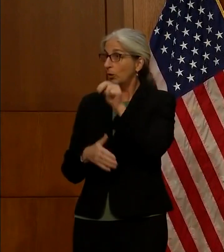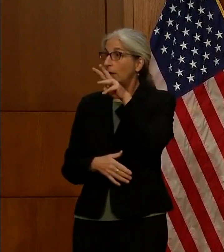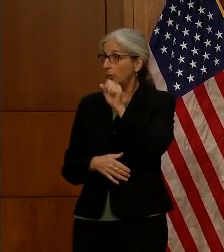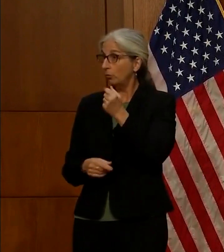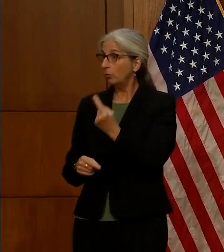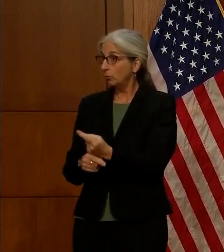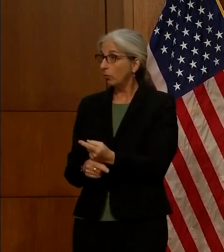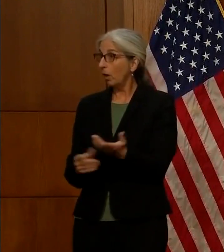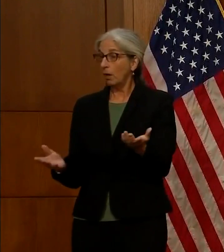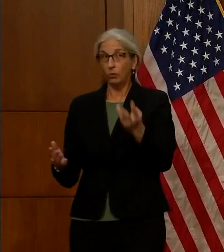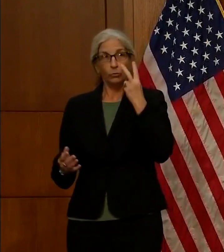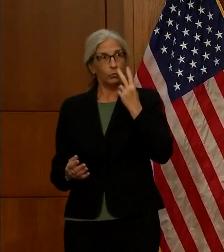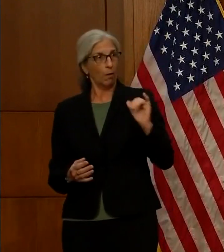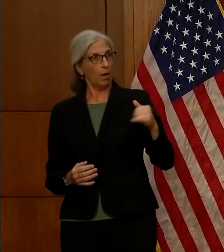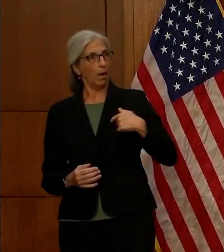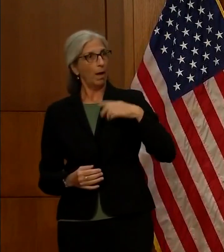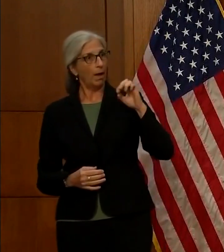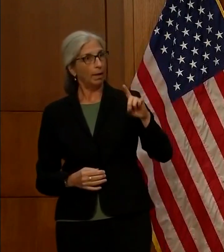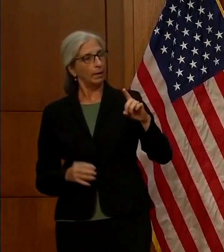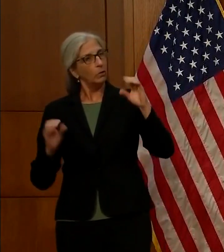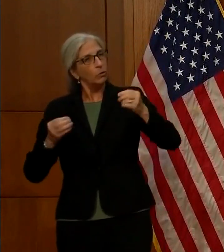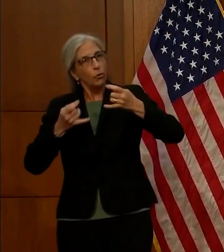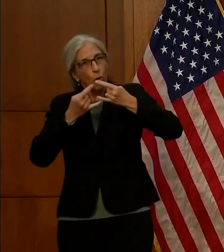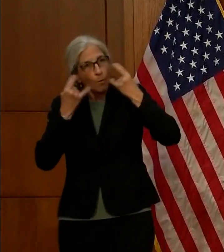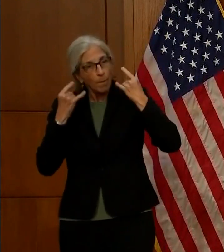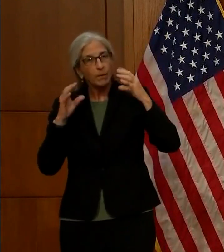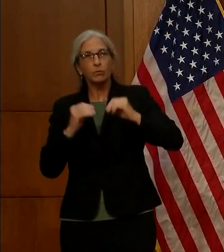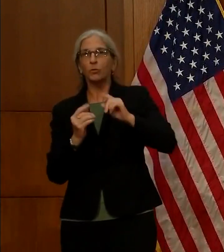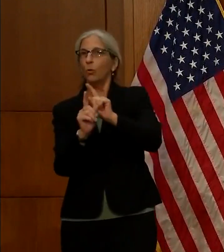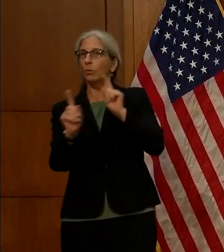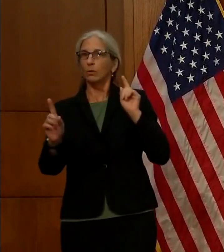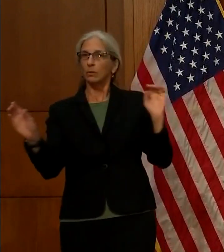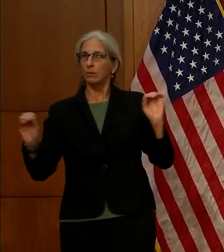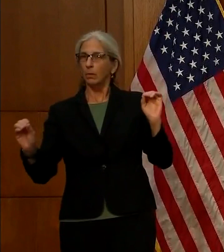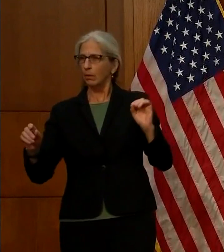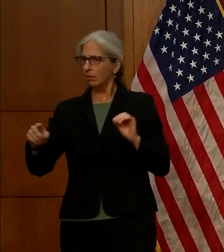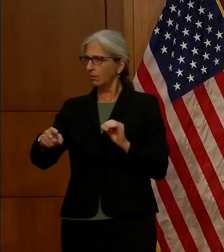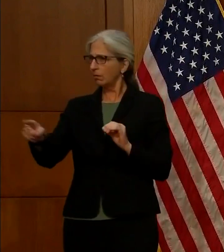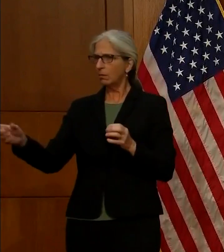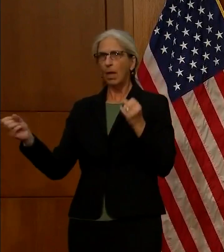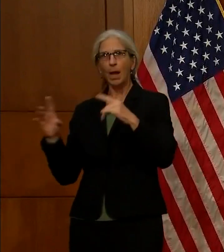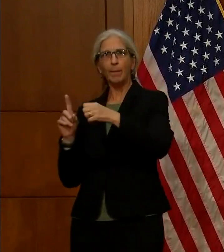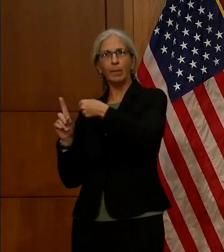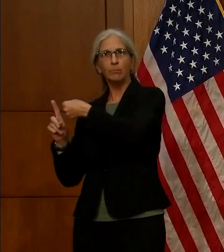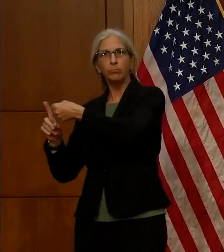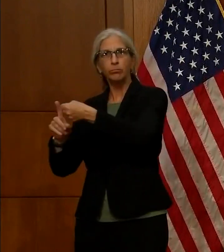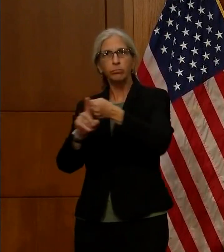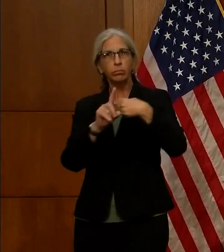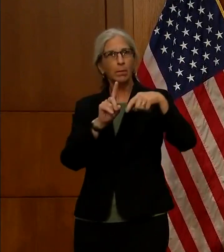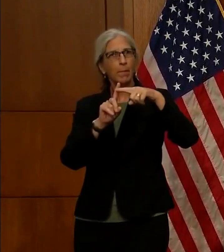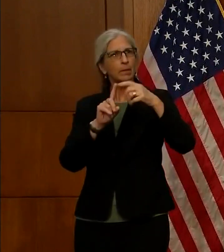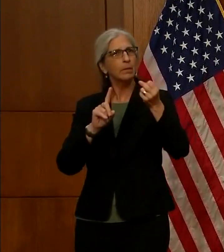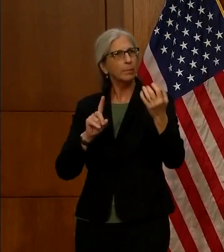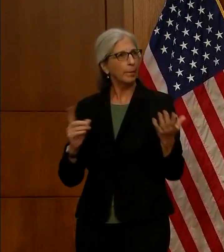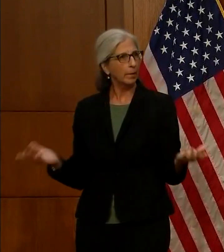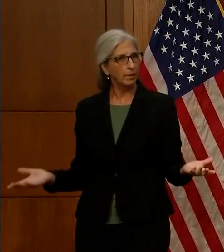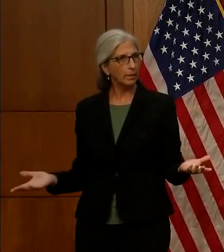YOU SAW JUST LIKE I SAW IT NO MASS. NO SOCIAL DISTANCING AND